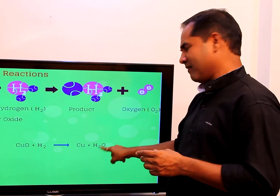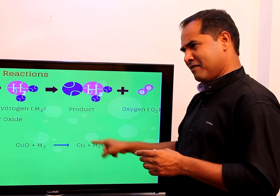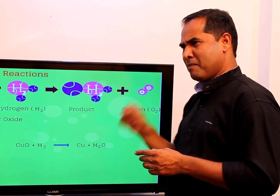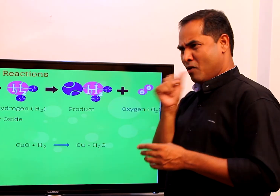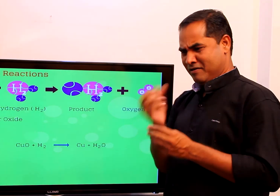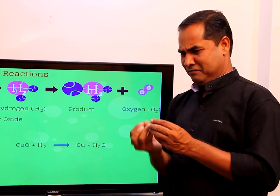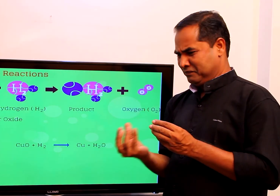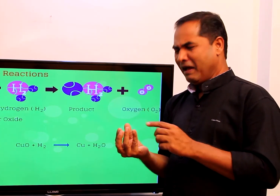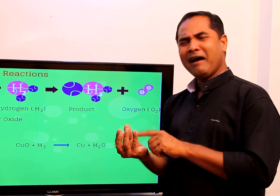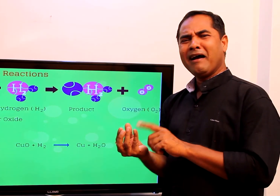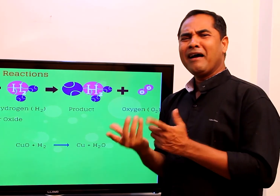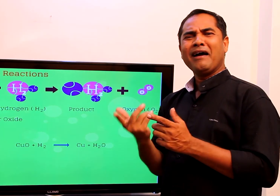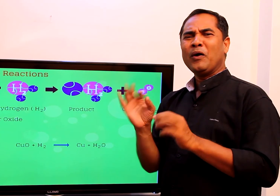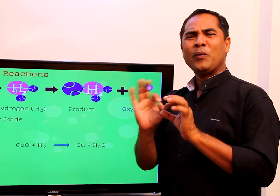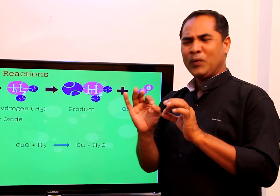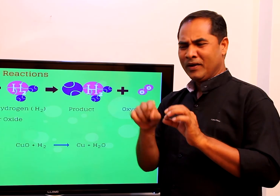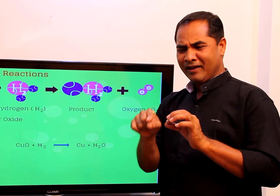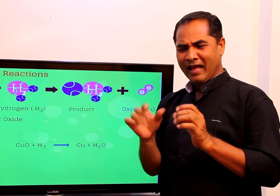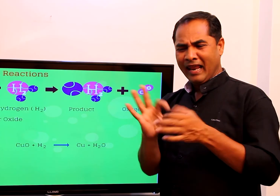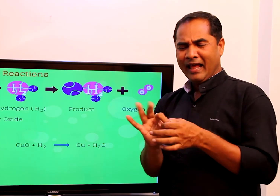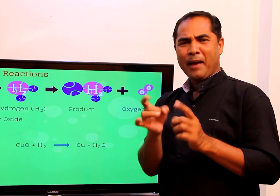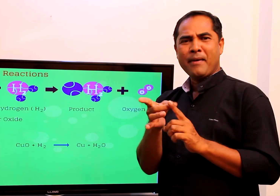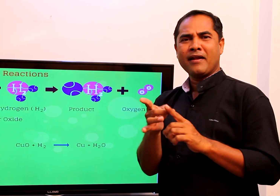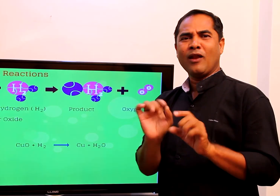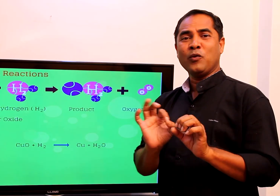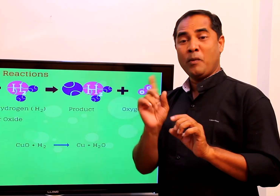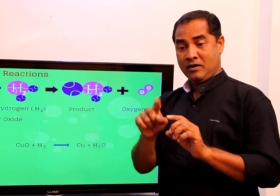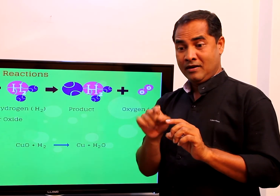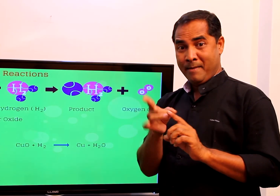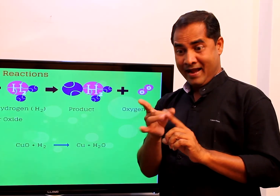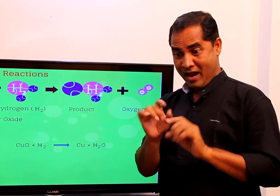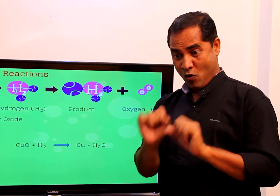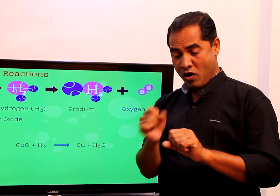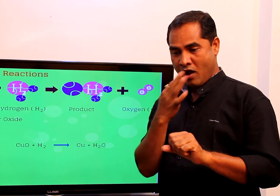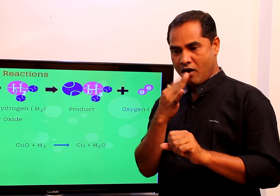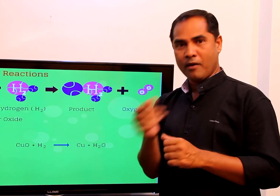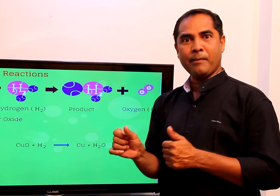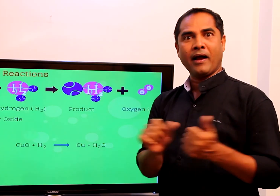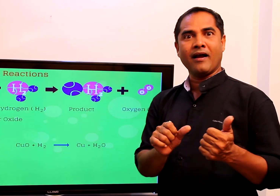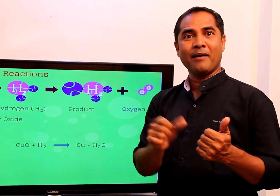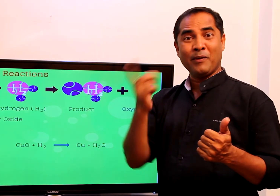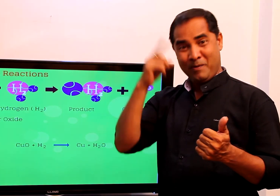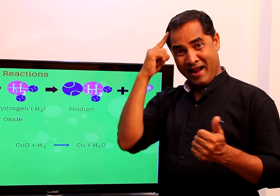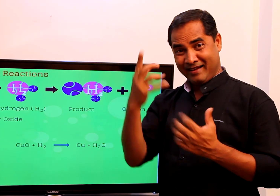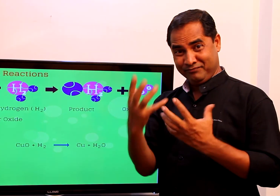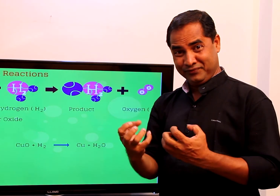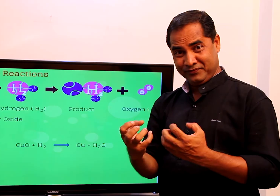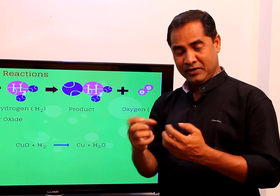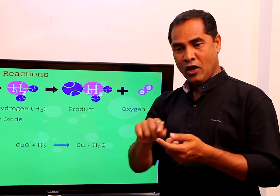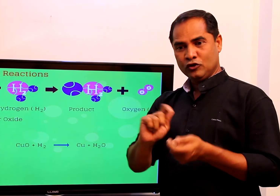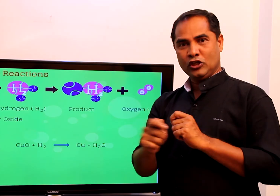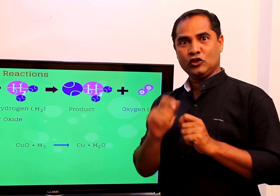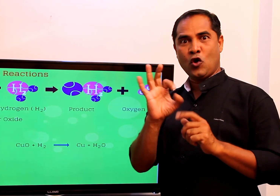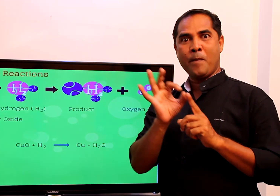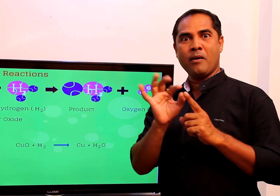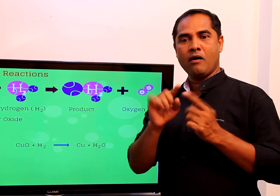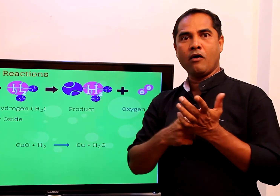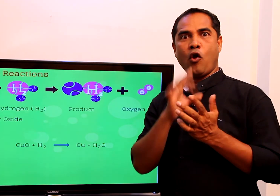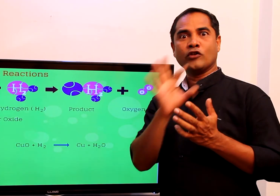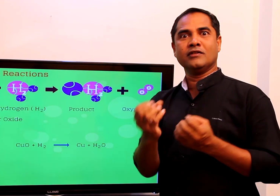And then this process, water is released and the color goes back to the original color of metal copper.